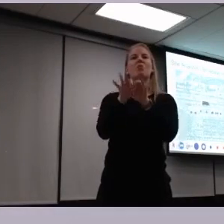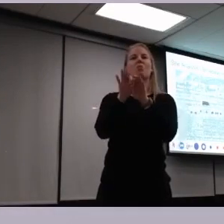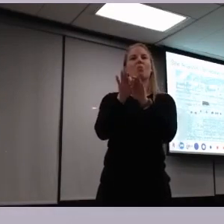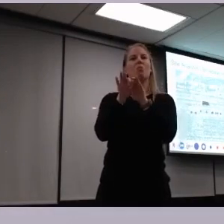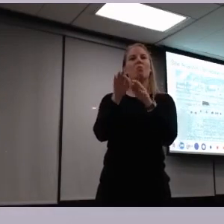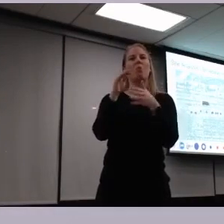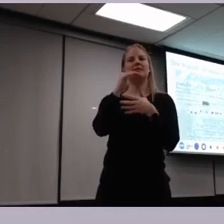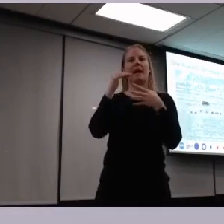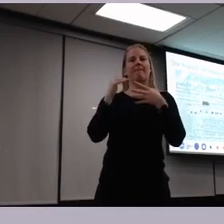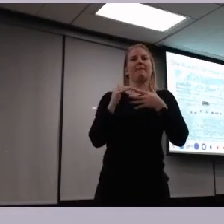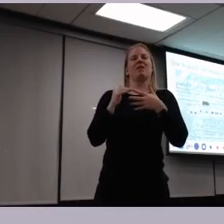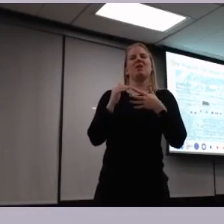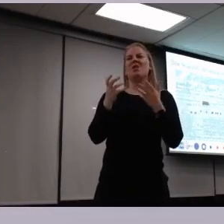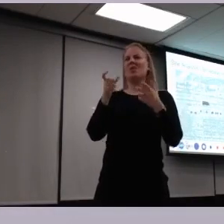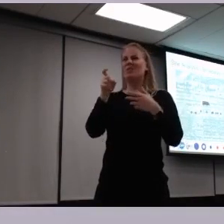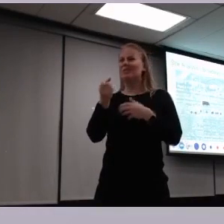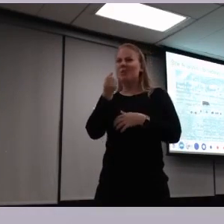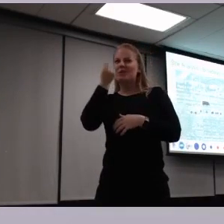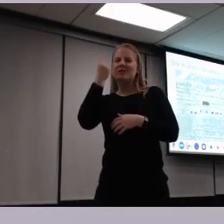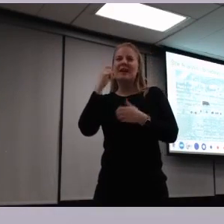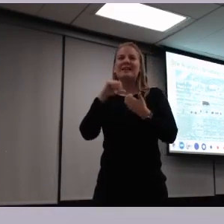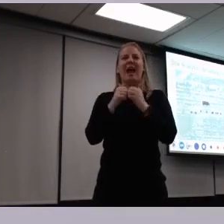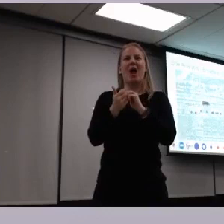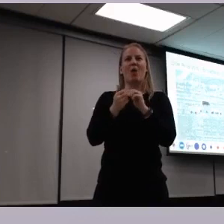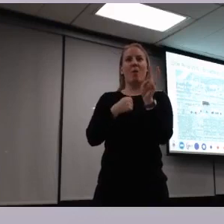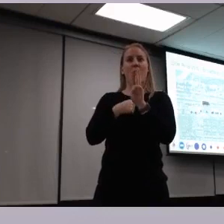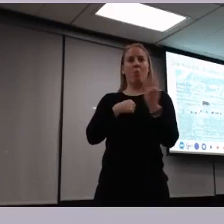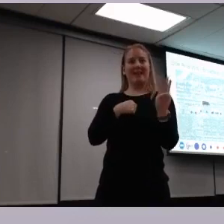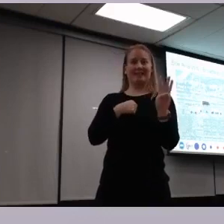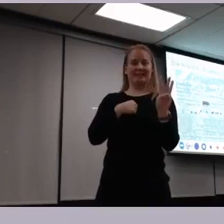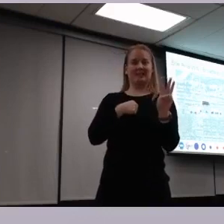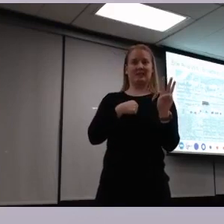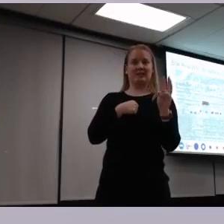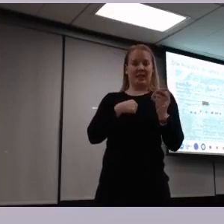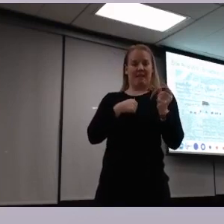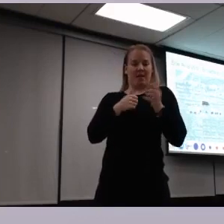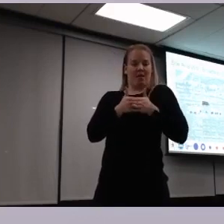how the immediate corridor to the west, which is just half a block west of us,